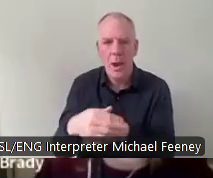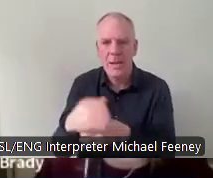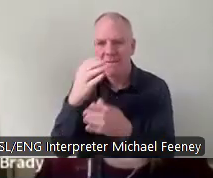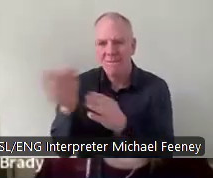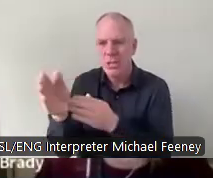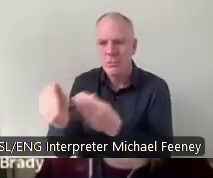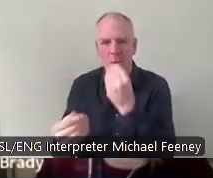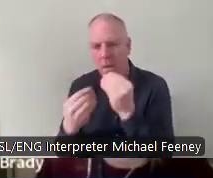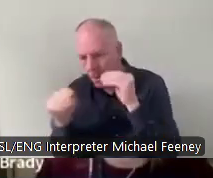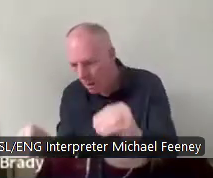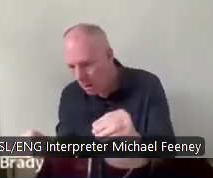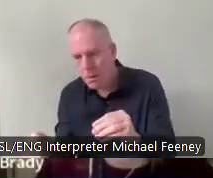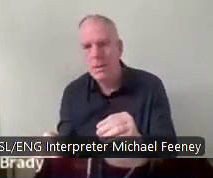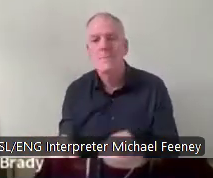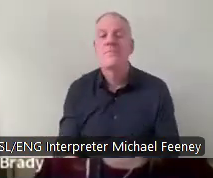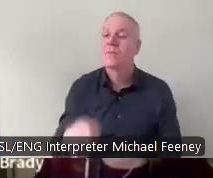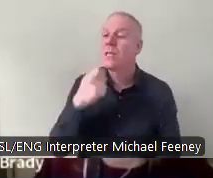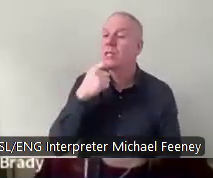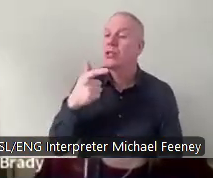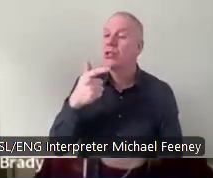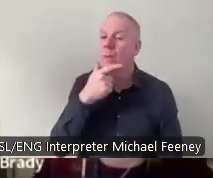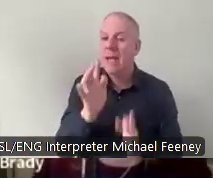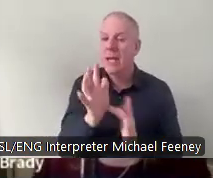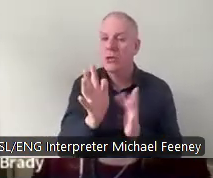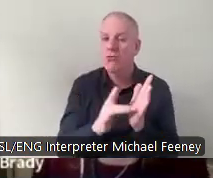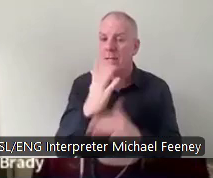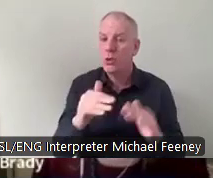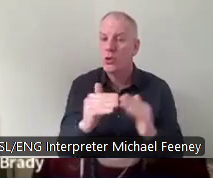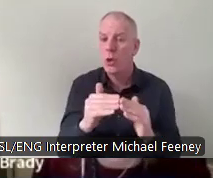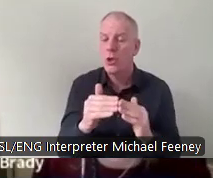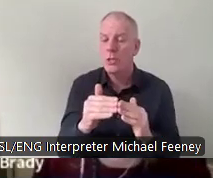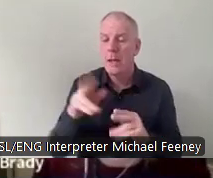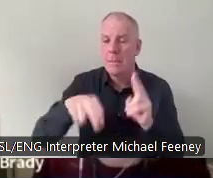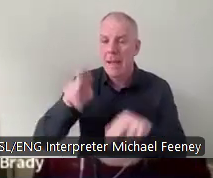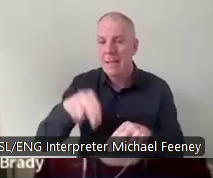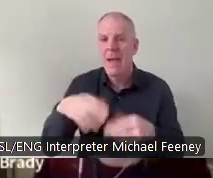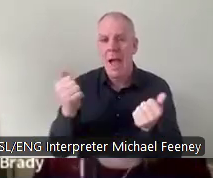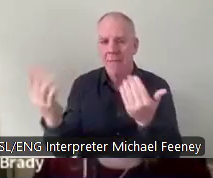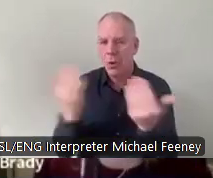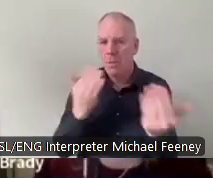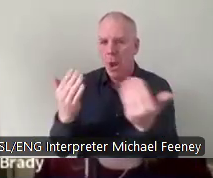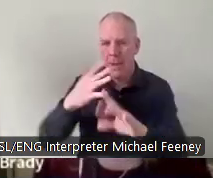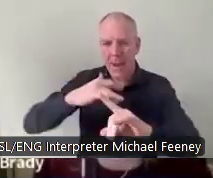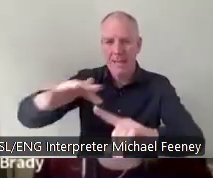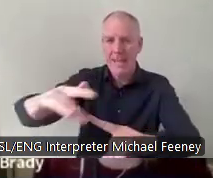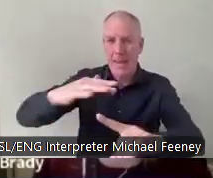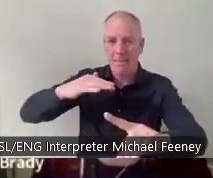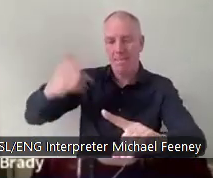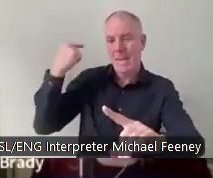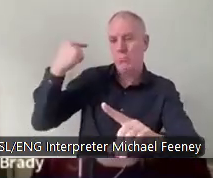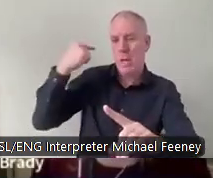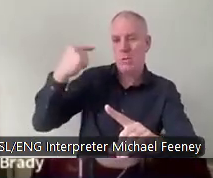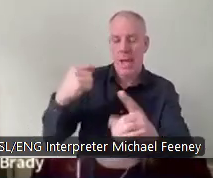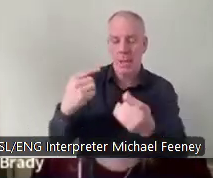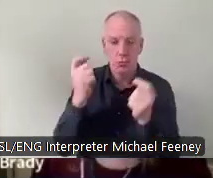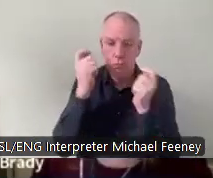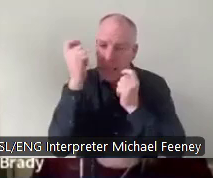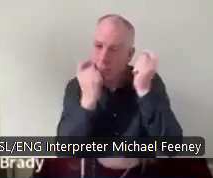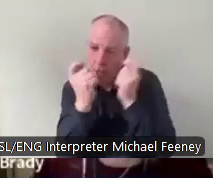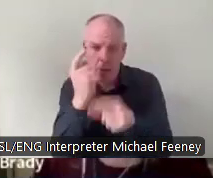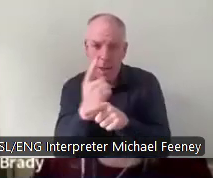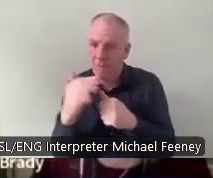the Dublin and Christ Church paintings, Mazzolino includes comparable fantastical landscapes and a range of expressive figures, demonstrating, again, his Studio's